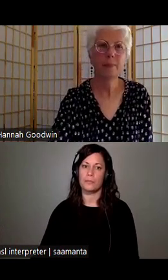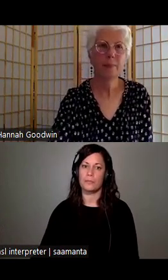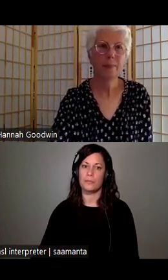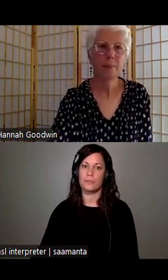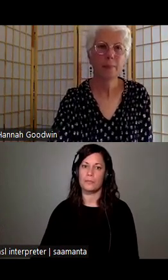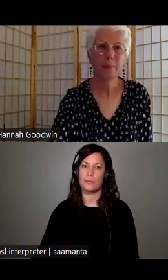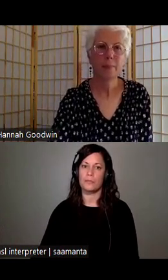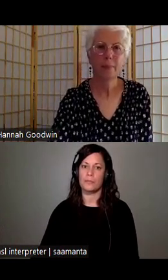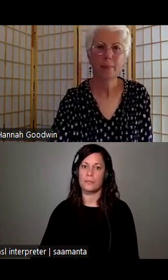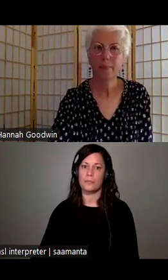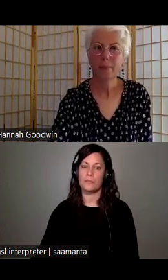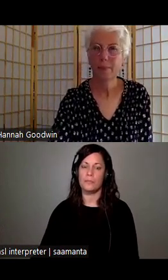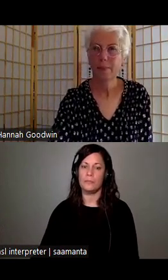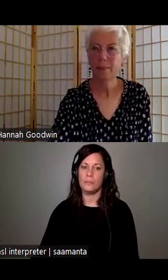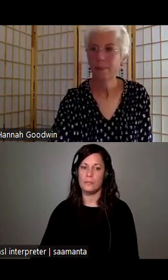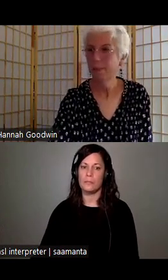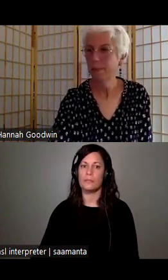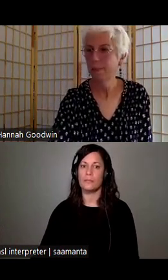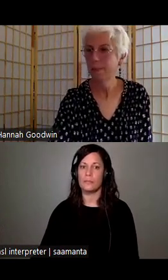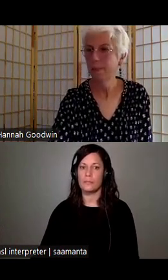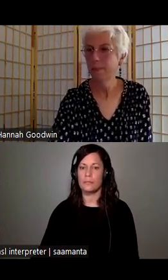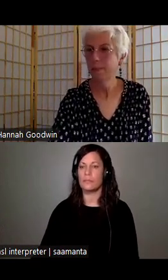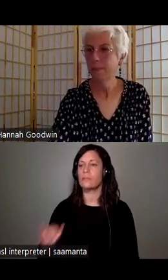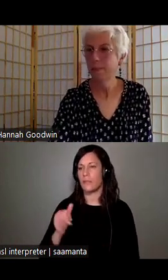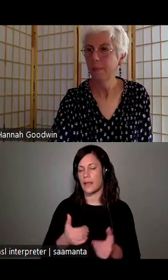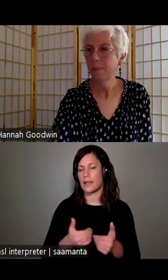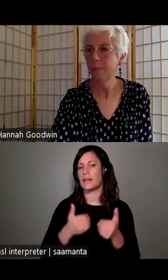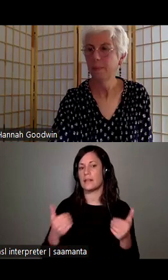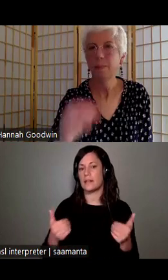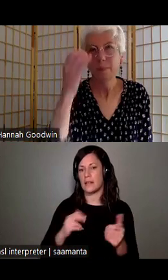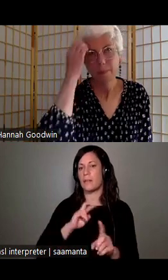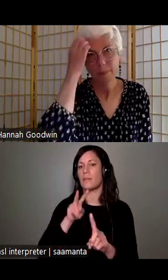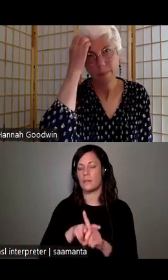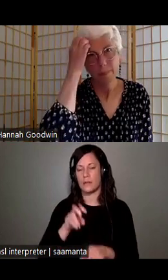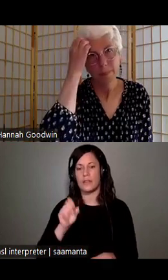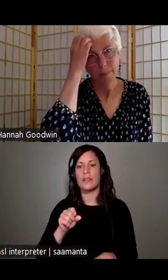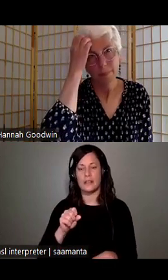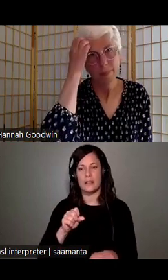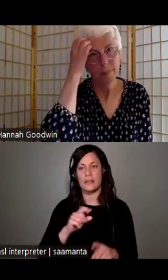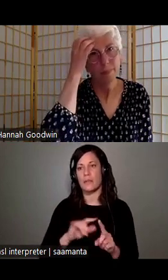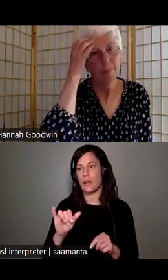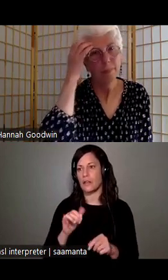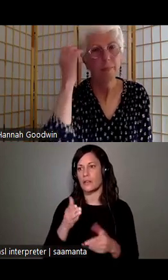And that is, it is a separate application, but it is also on the LEAD website.